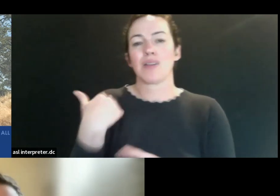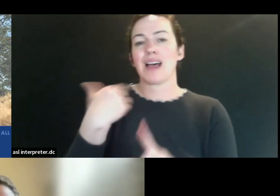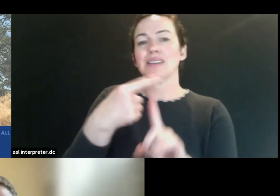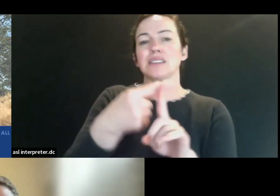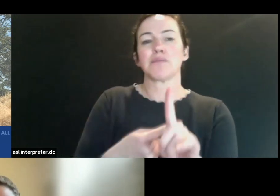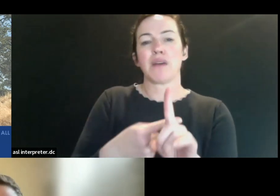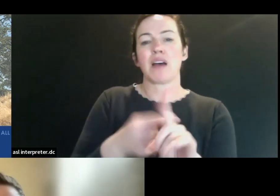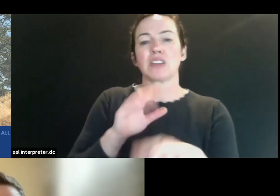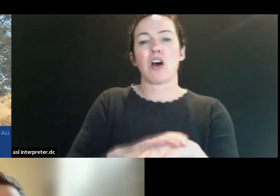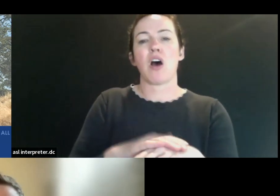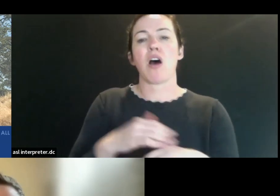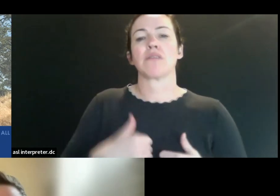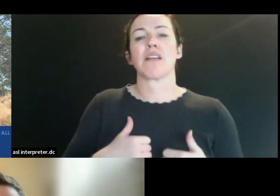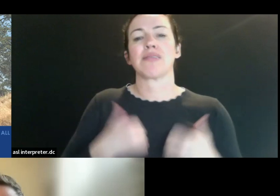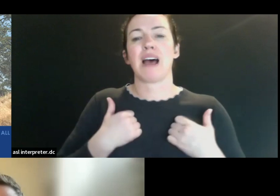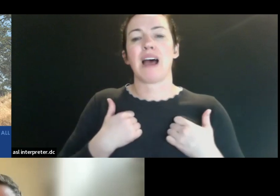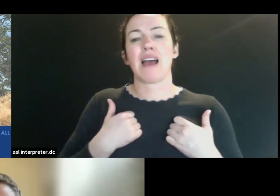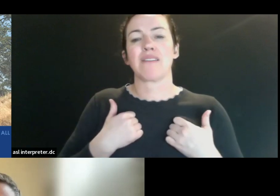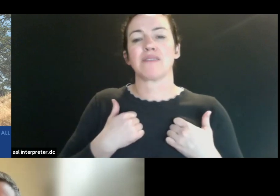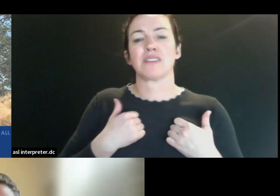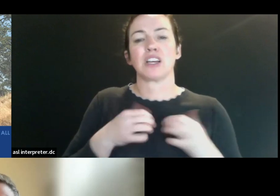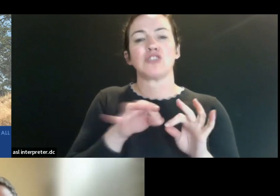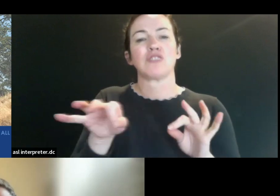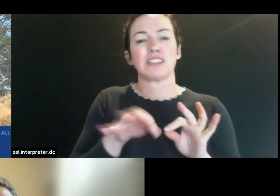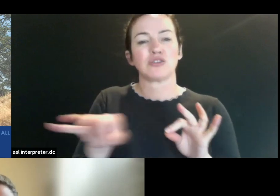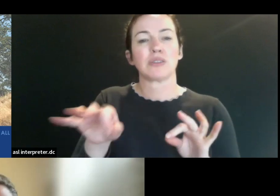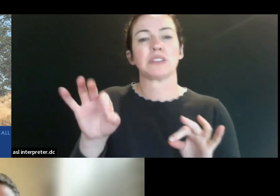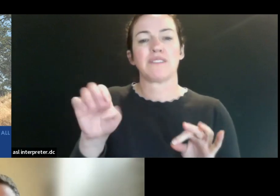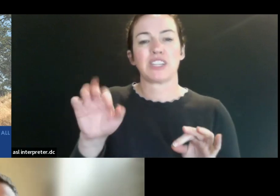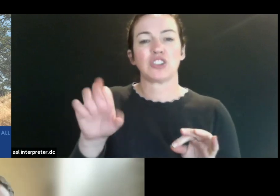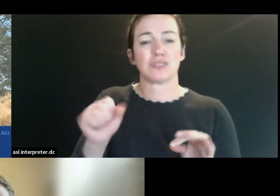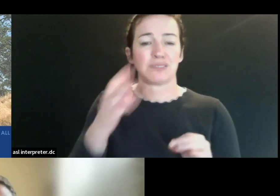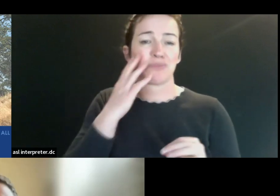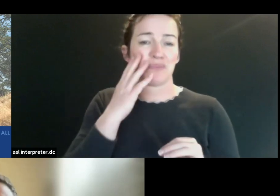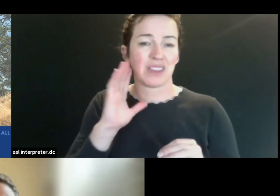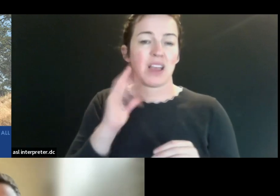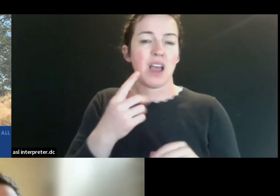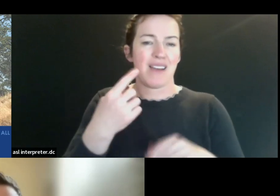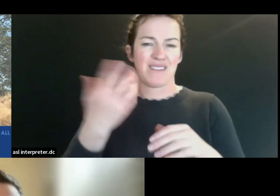live…live transcription features. I've done one on transportation, one on apps, one on